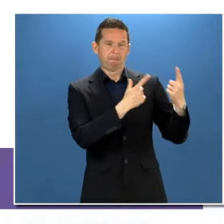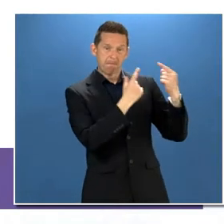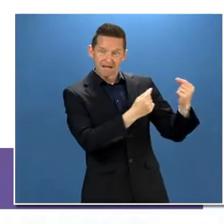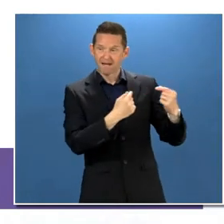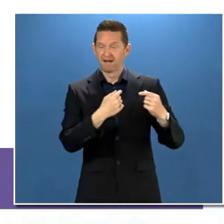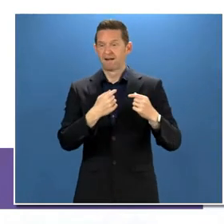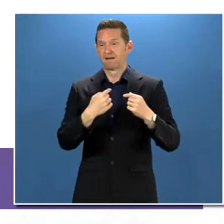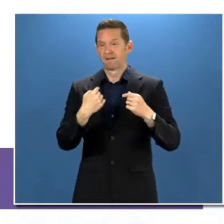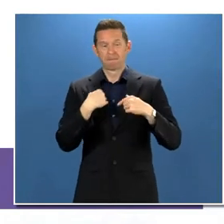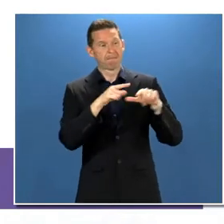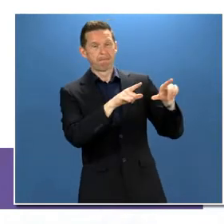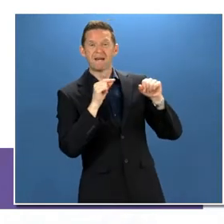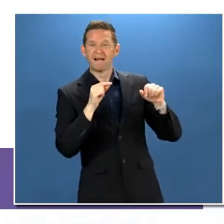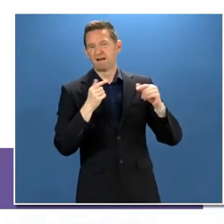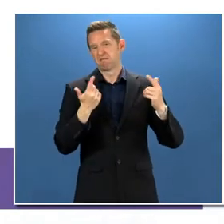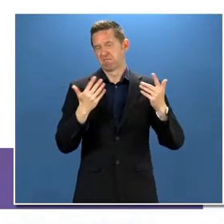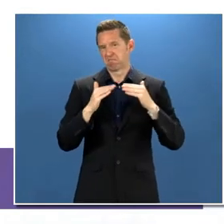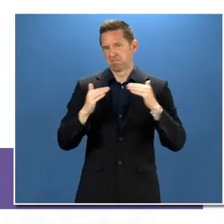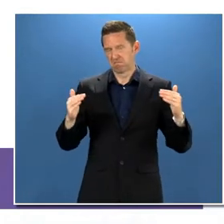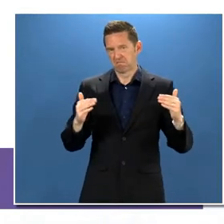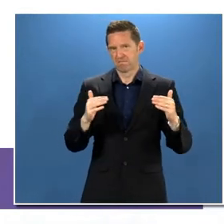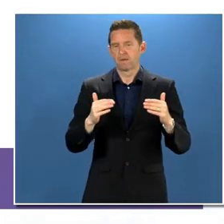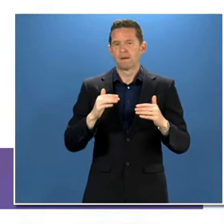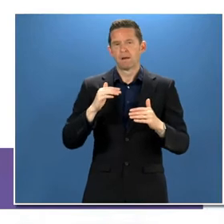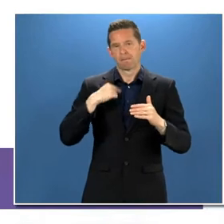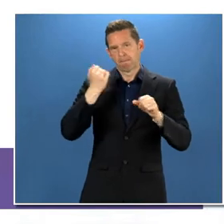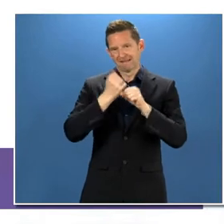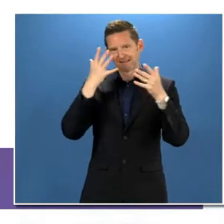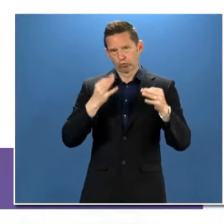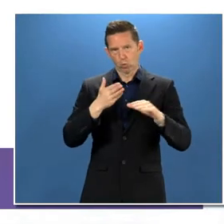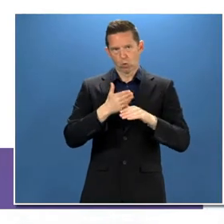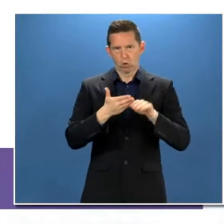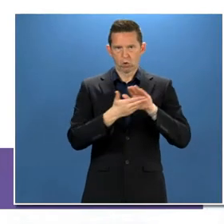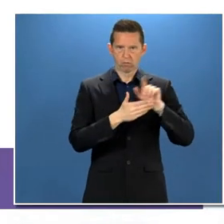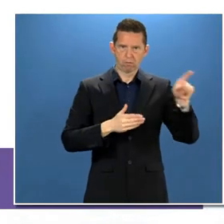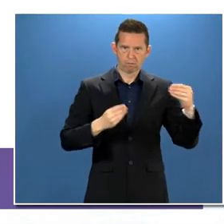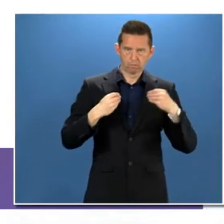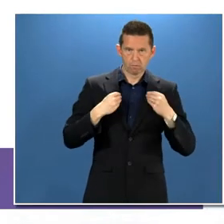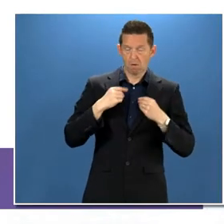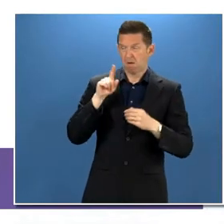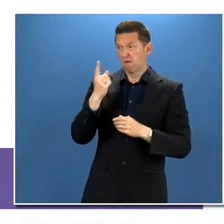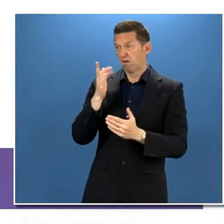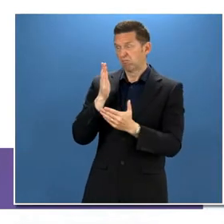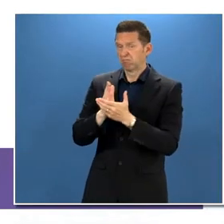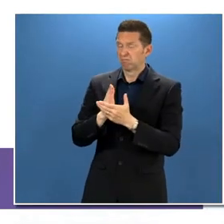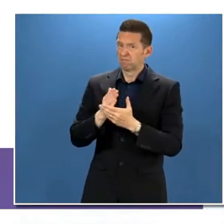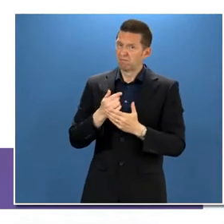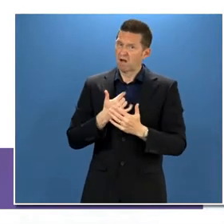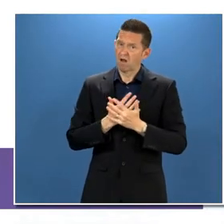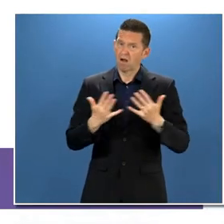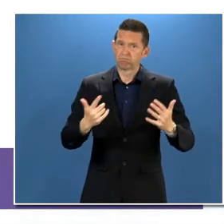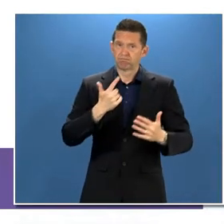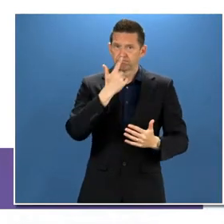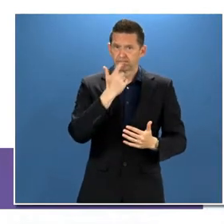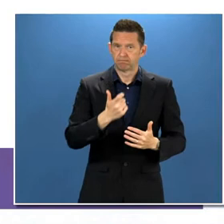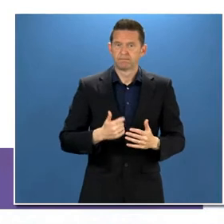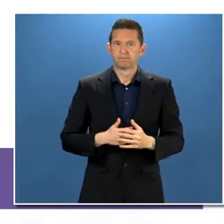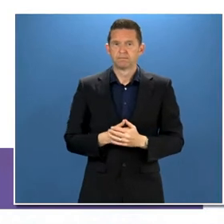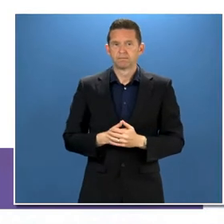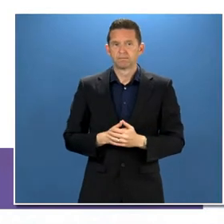But I was particularly fortunate that I was looking at getting recruited into a